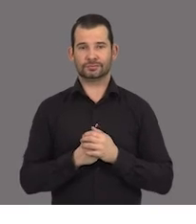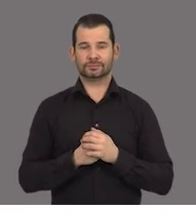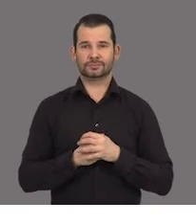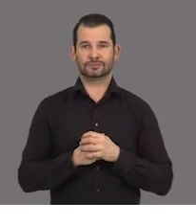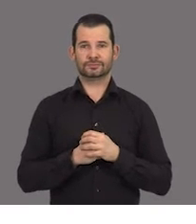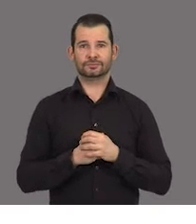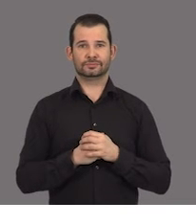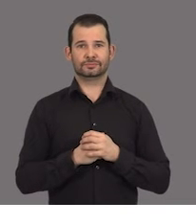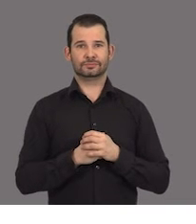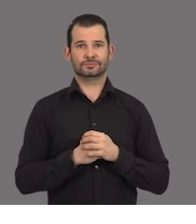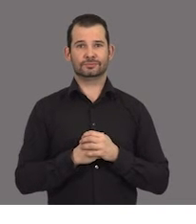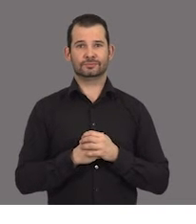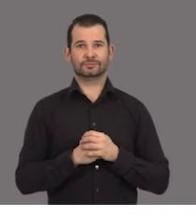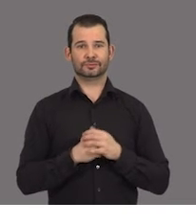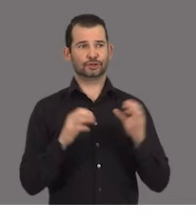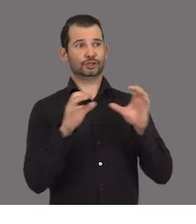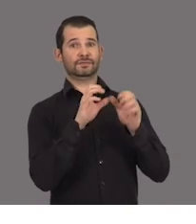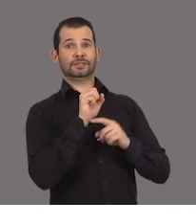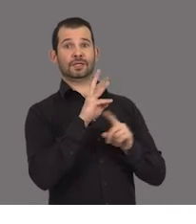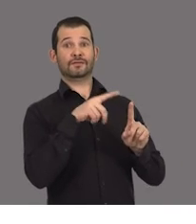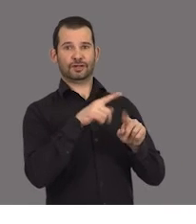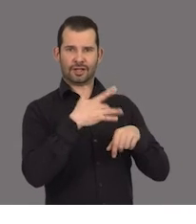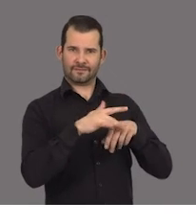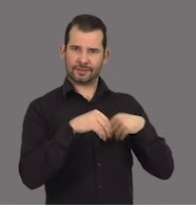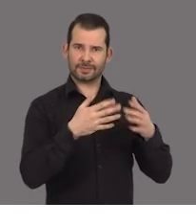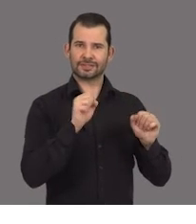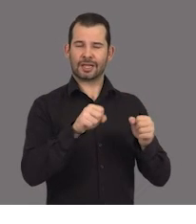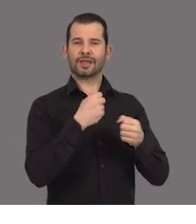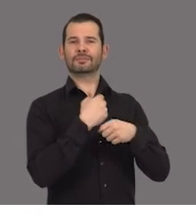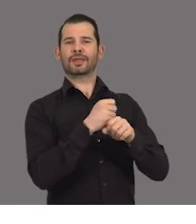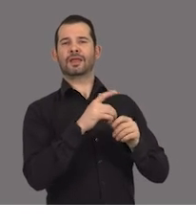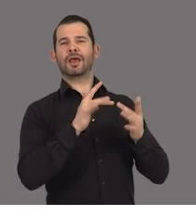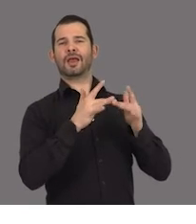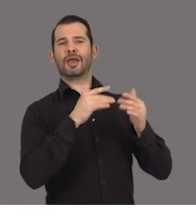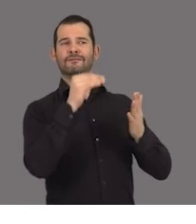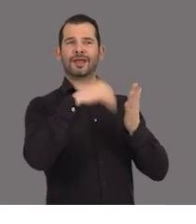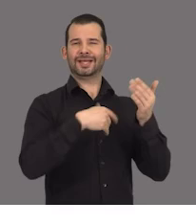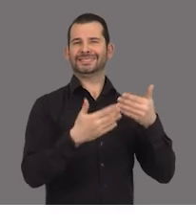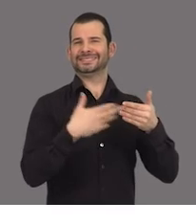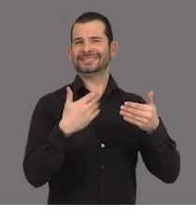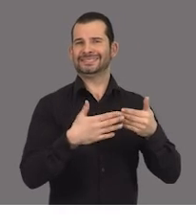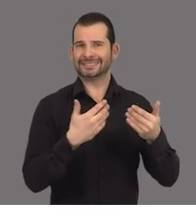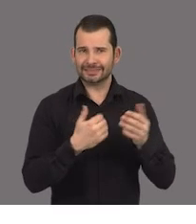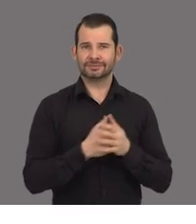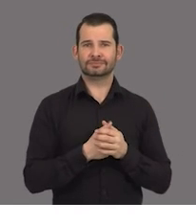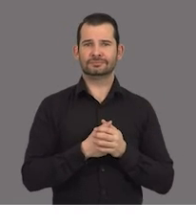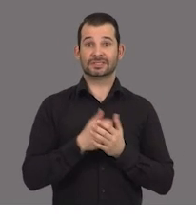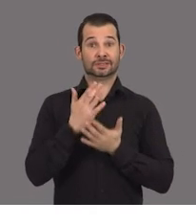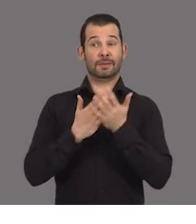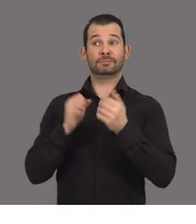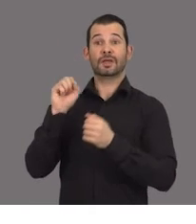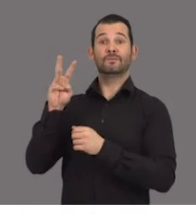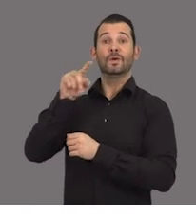Certified software is available to make online filing easy, and some software products are even free.